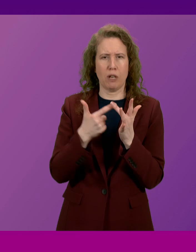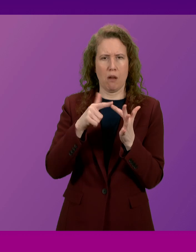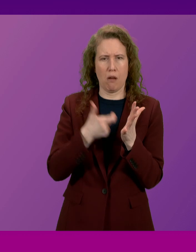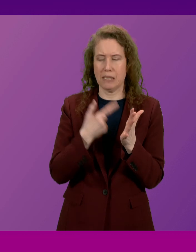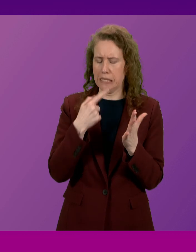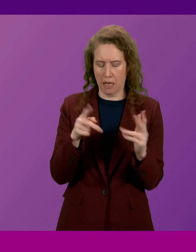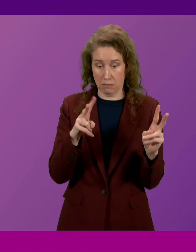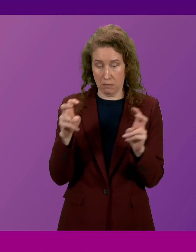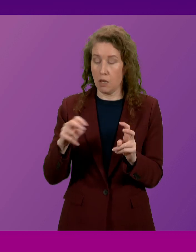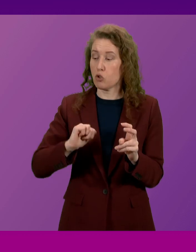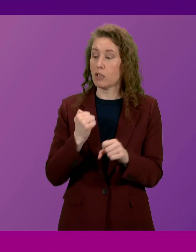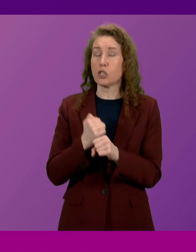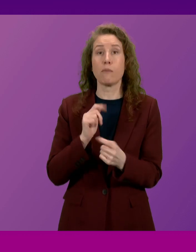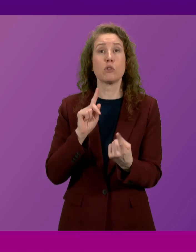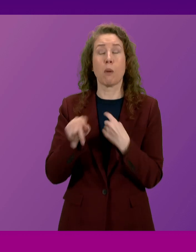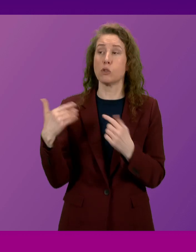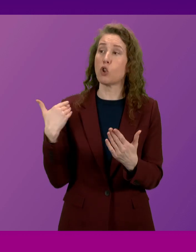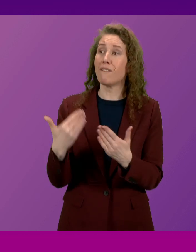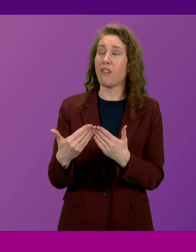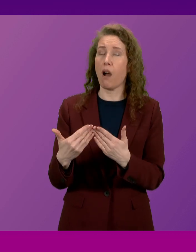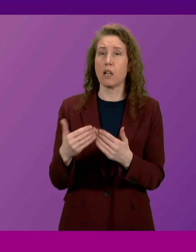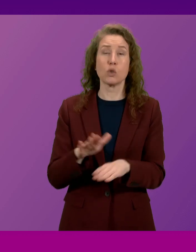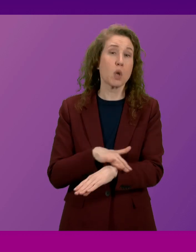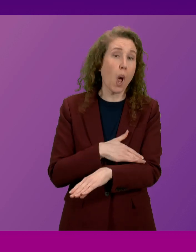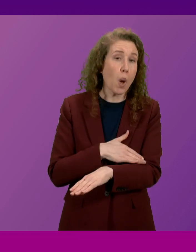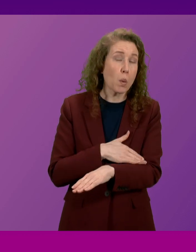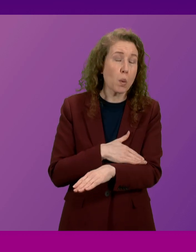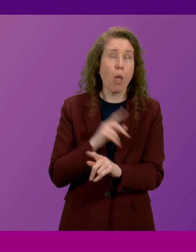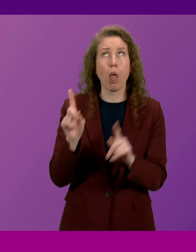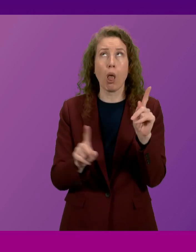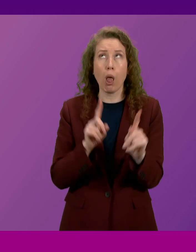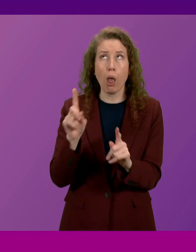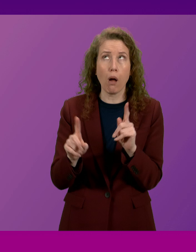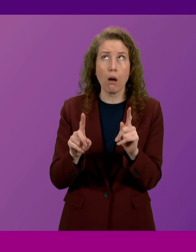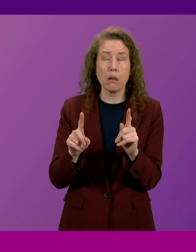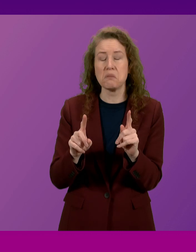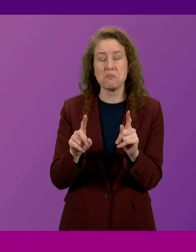“The Scottish Government’s response thus far has been slow, evasive and utterly inadequate.”